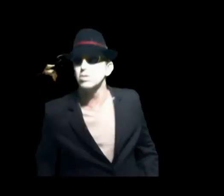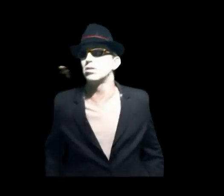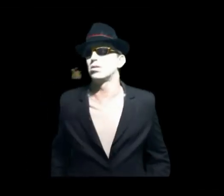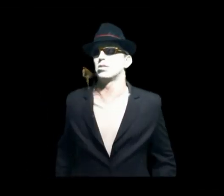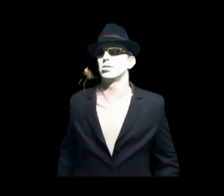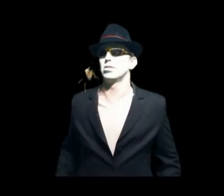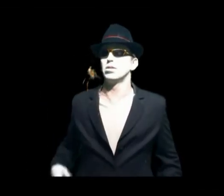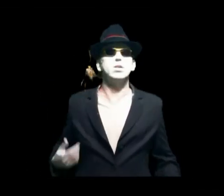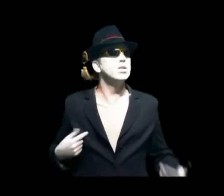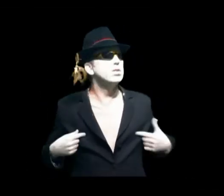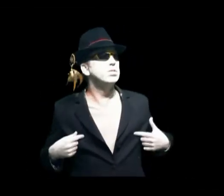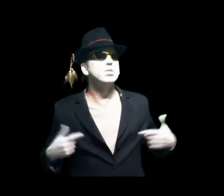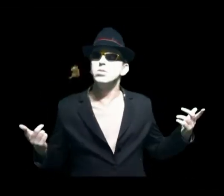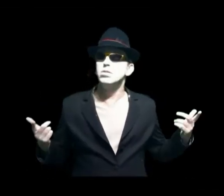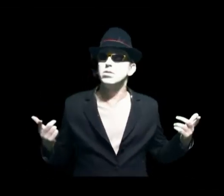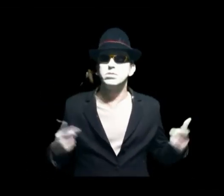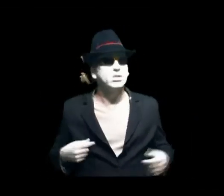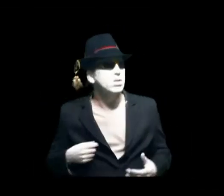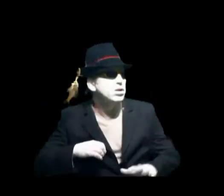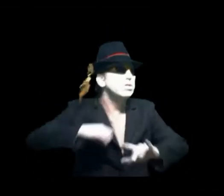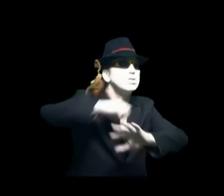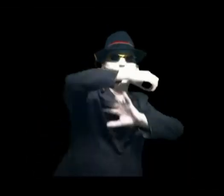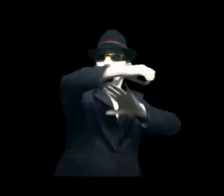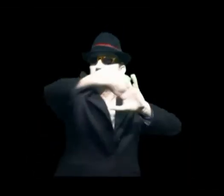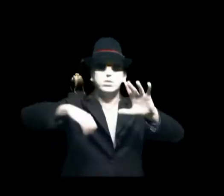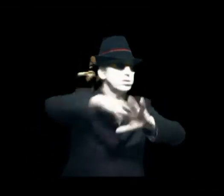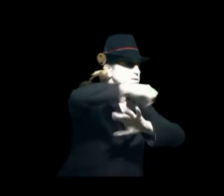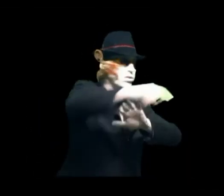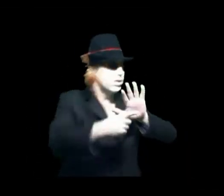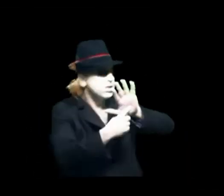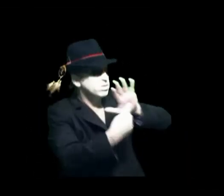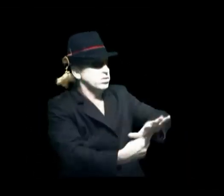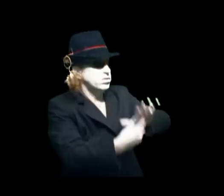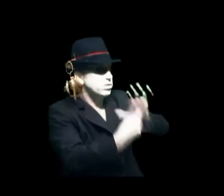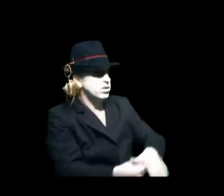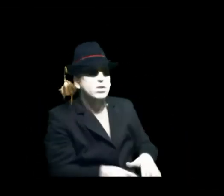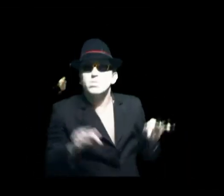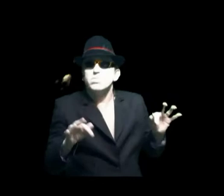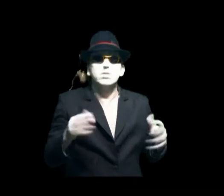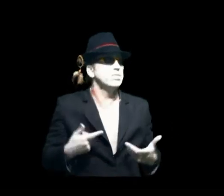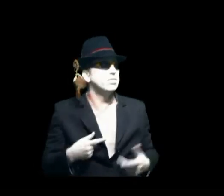That's some all we did was spend centuries keeping you in fear of ever